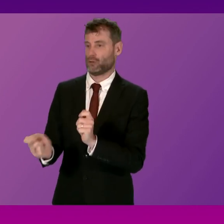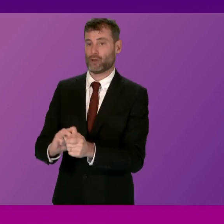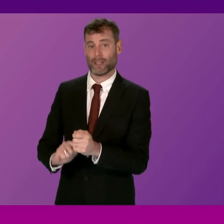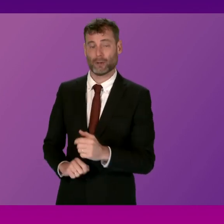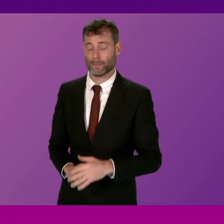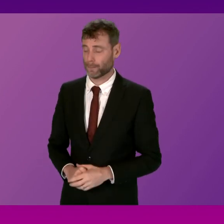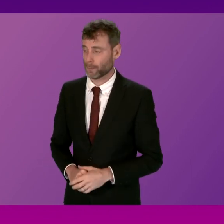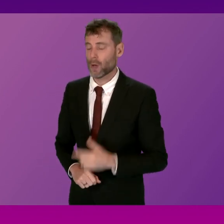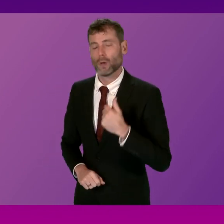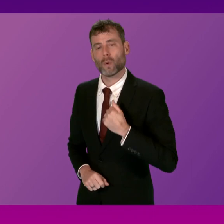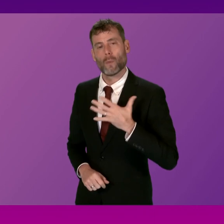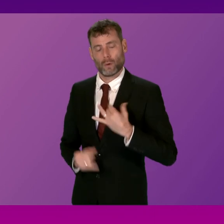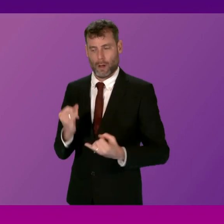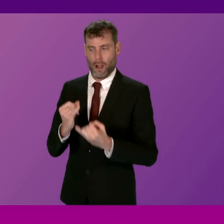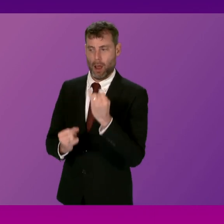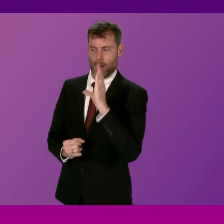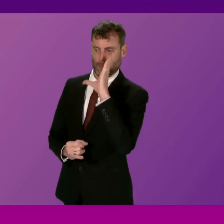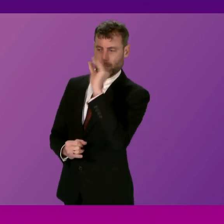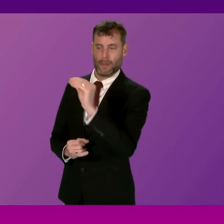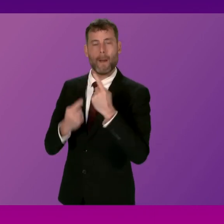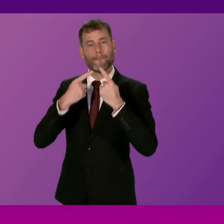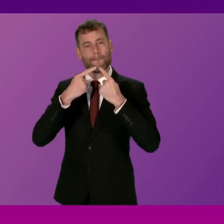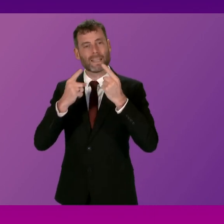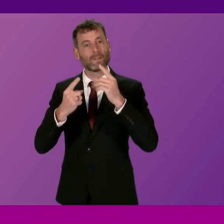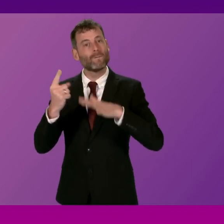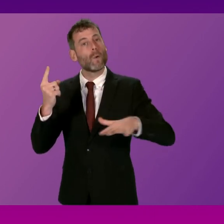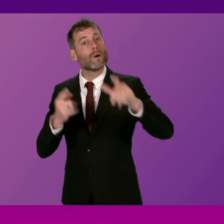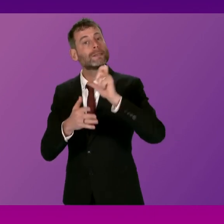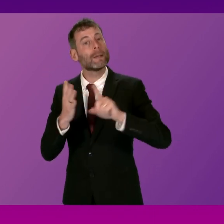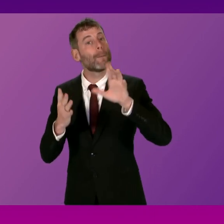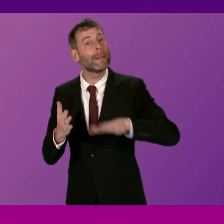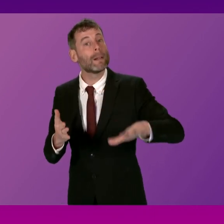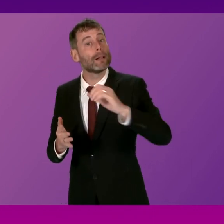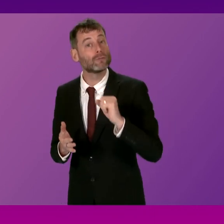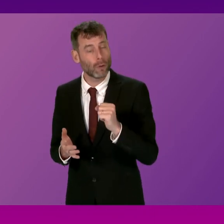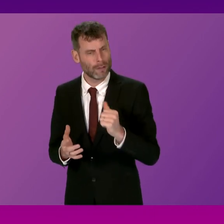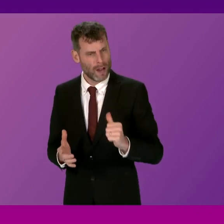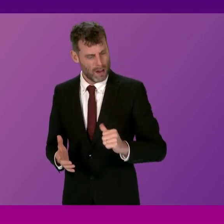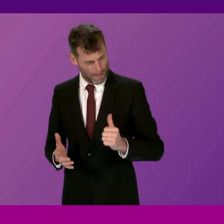I end with a message to disabled people across Scotland. Be proud and be vocal; you have rights—keep fighting.